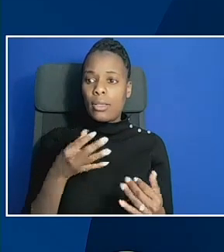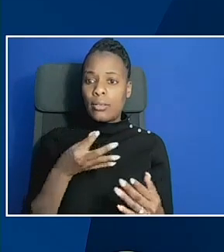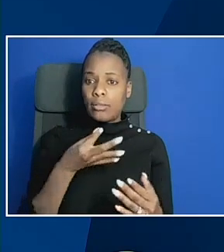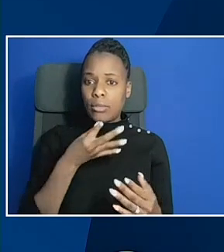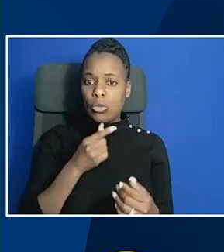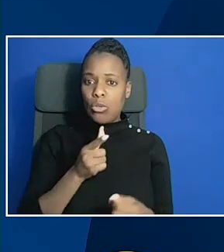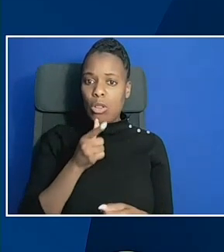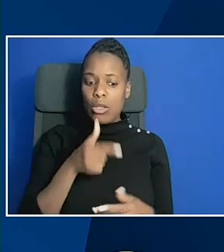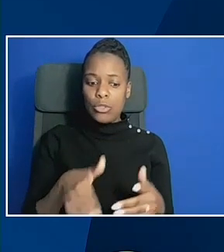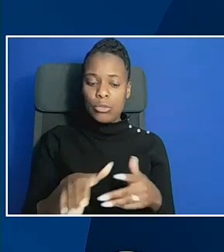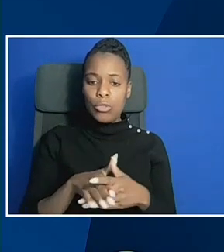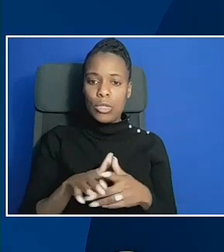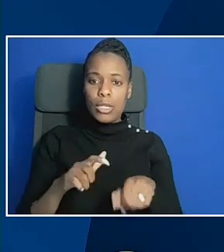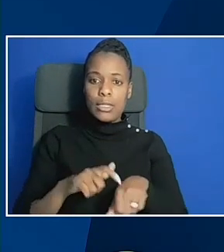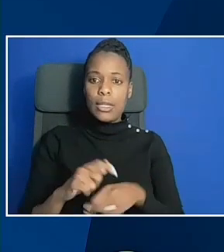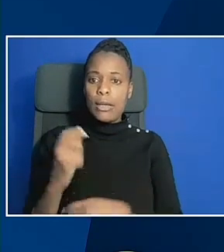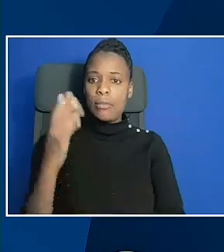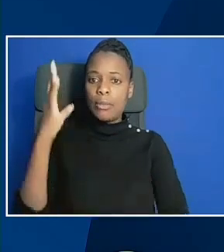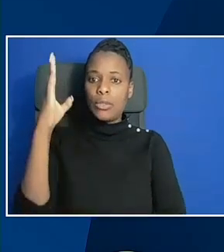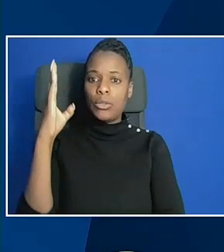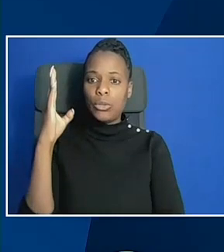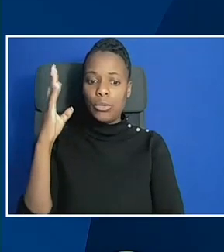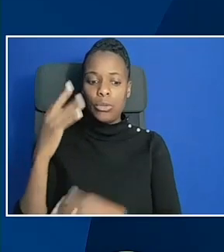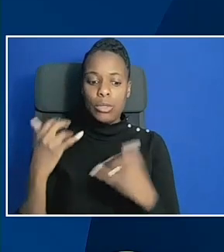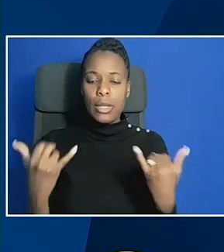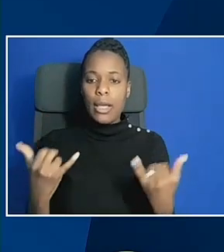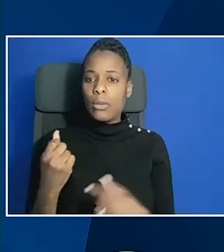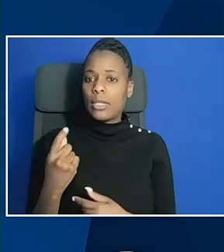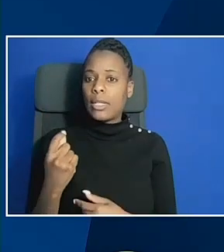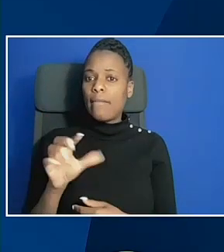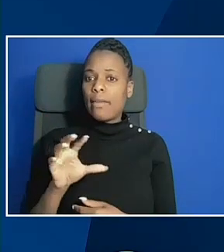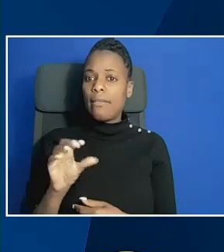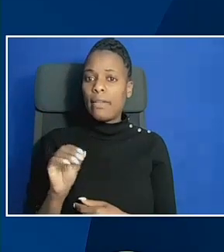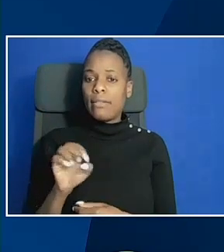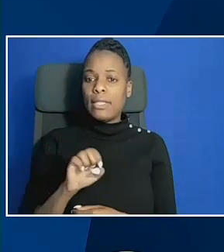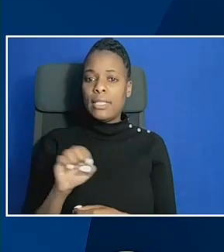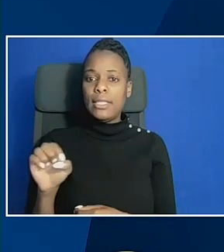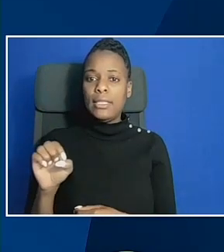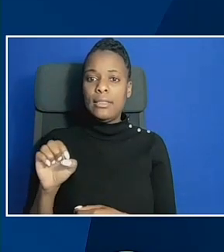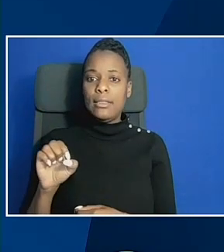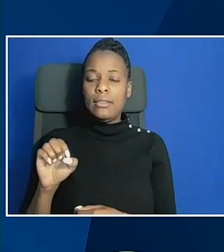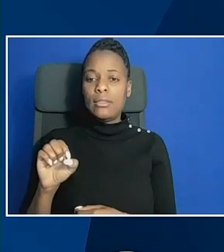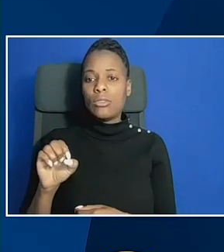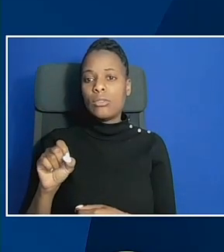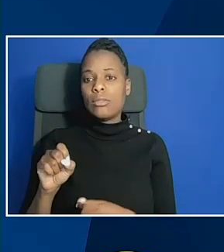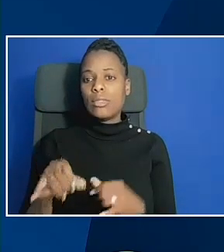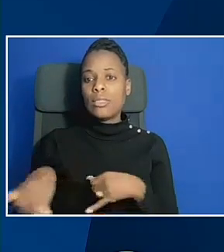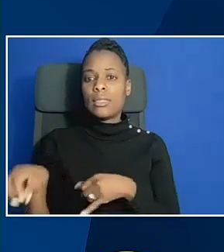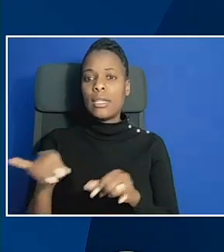It's 11:50 Eastern. So, Jamie, take it away. Thanks. I'll be brief.